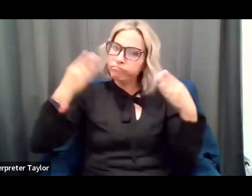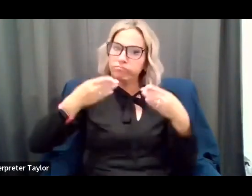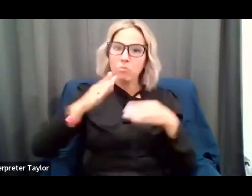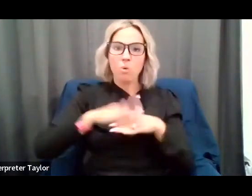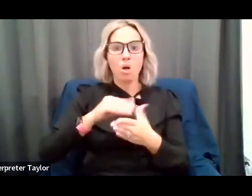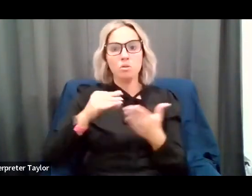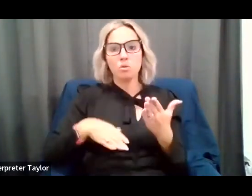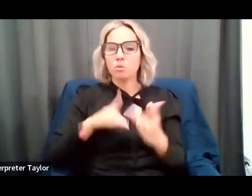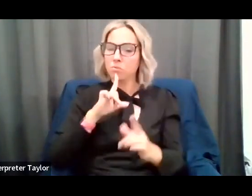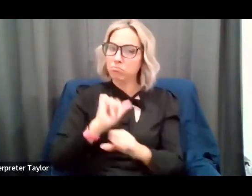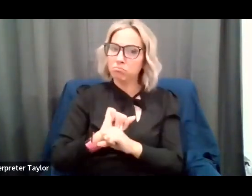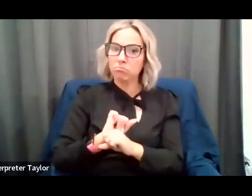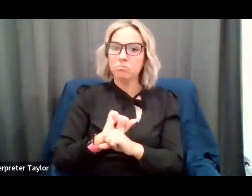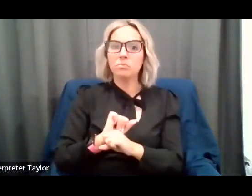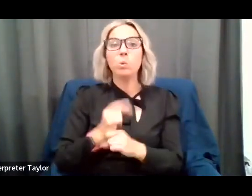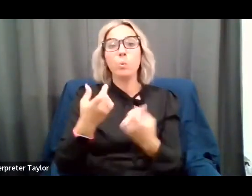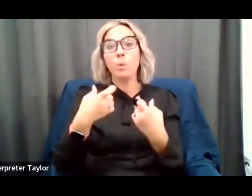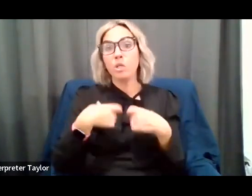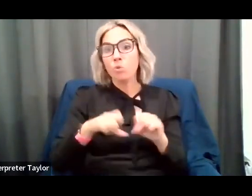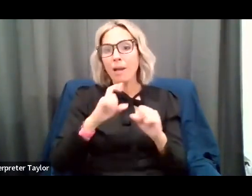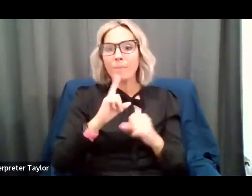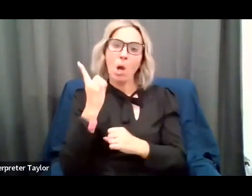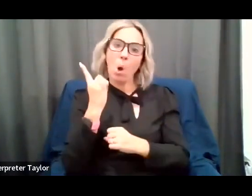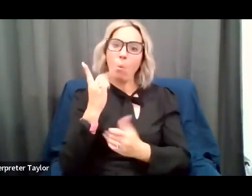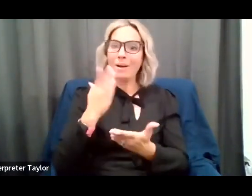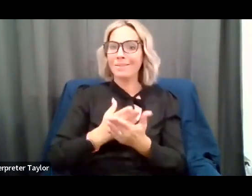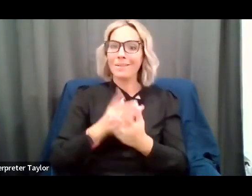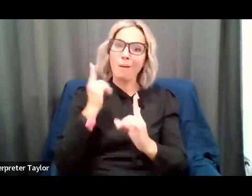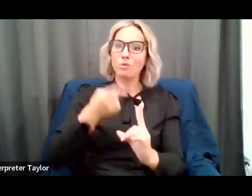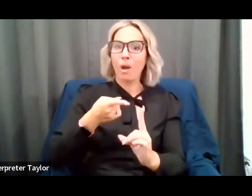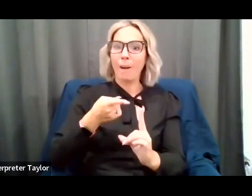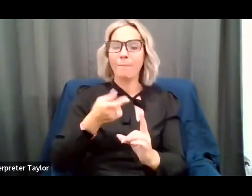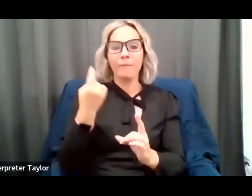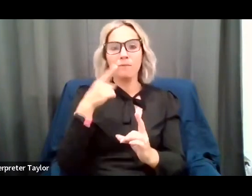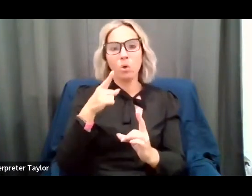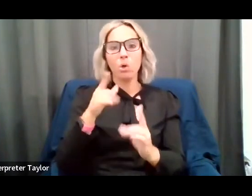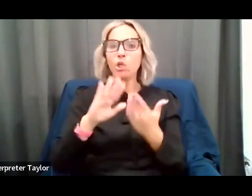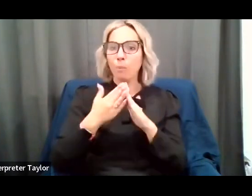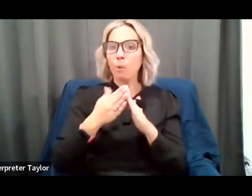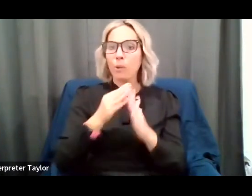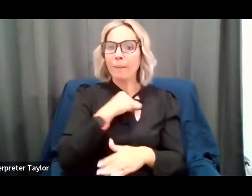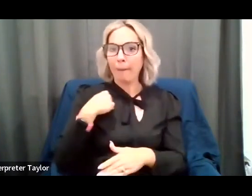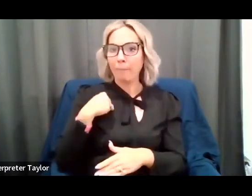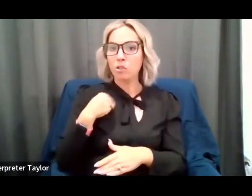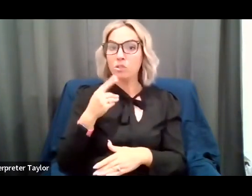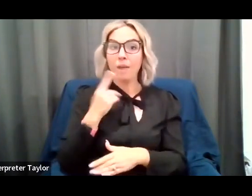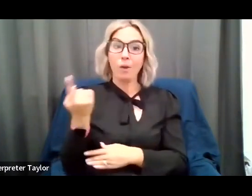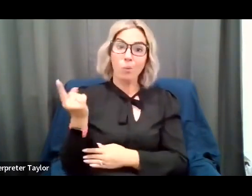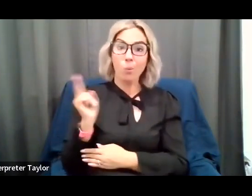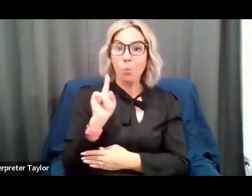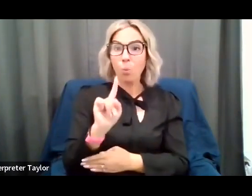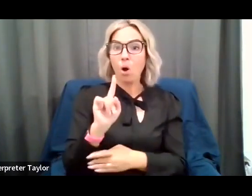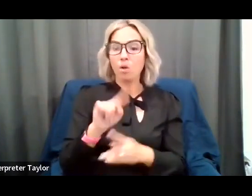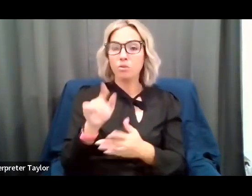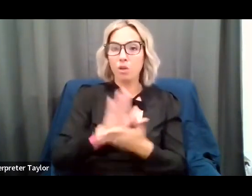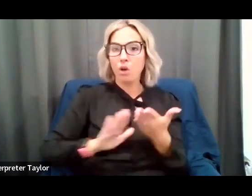Um, we try to be a one-stop destination for community members that walk into the college and they say: